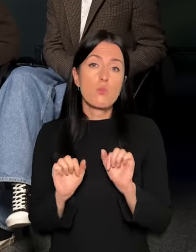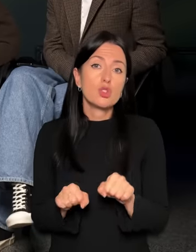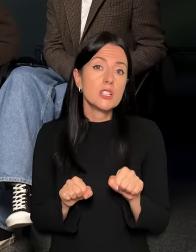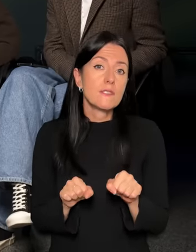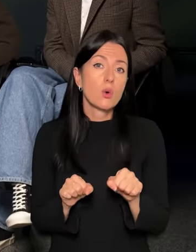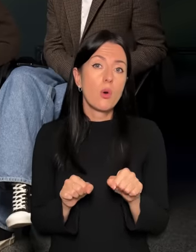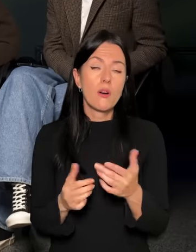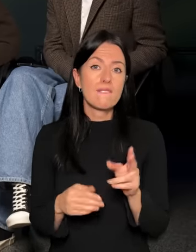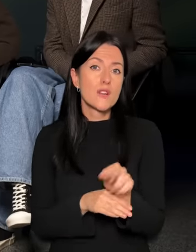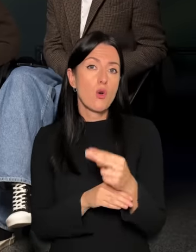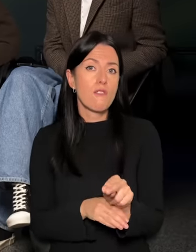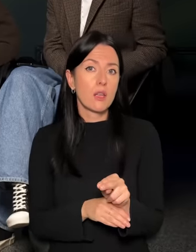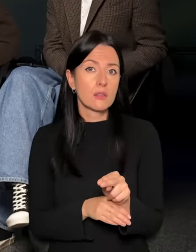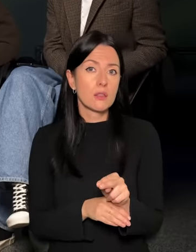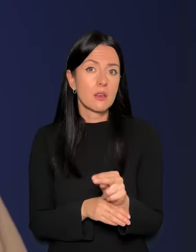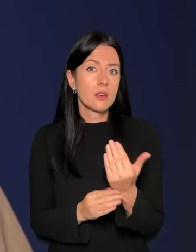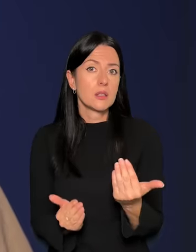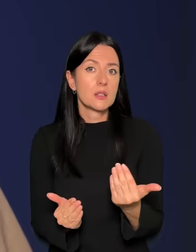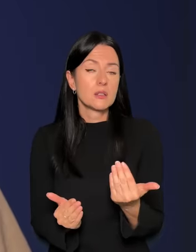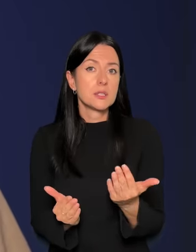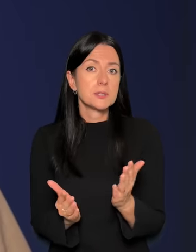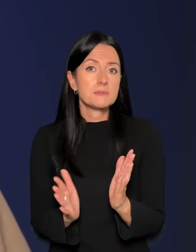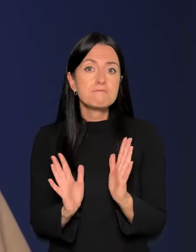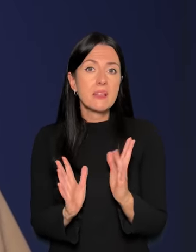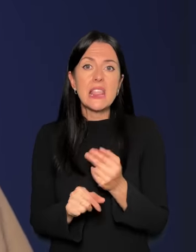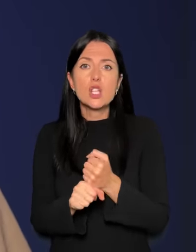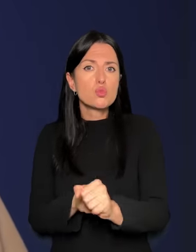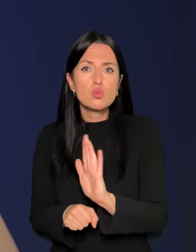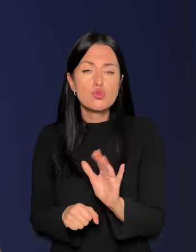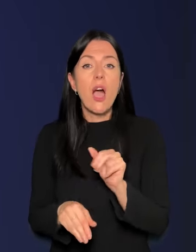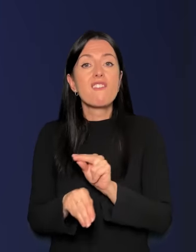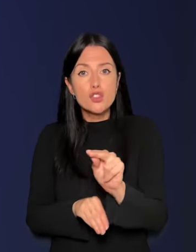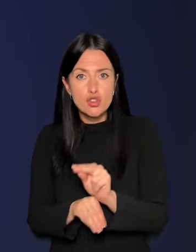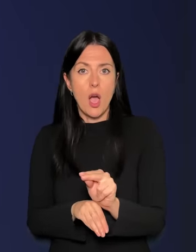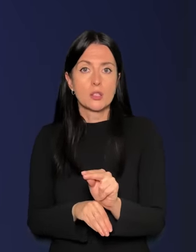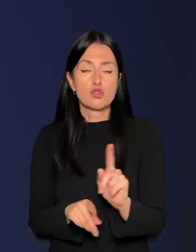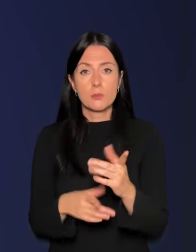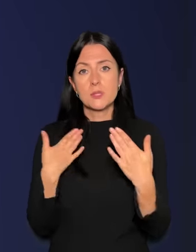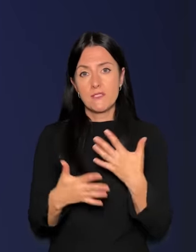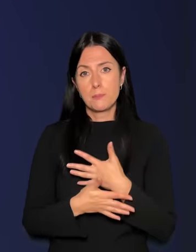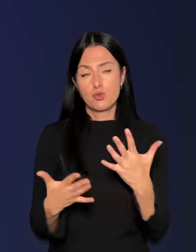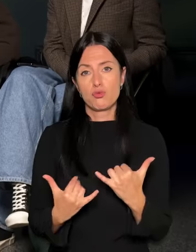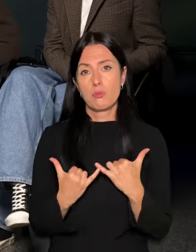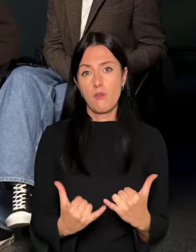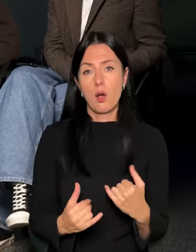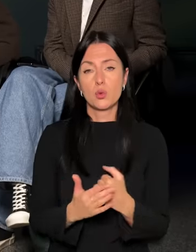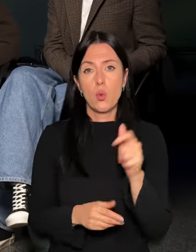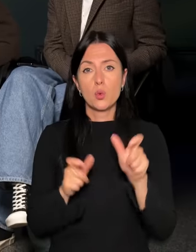are raised not to be forced, to be more respectful